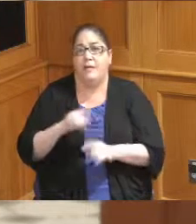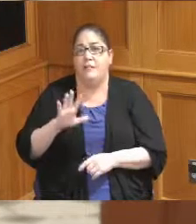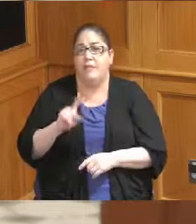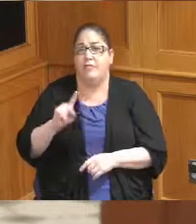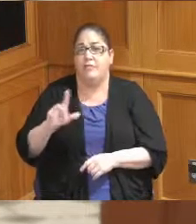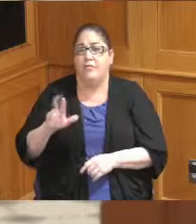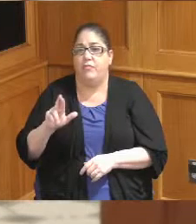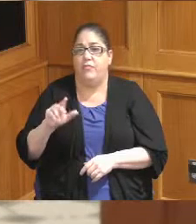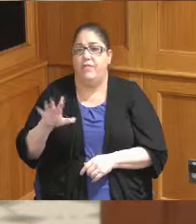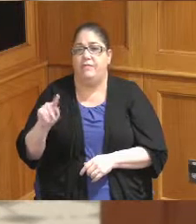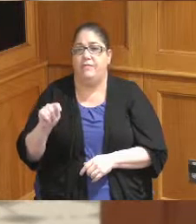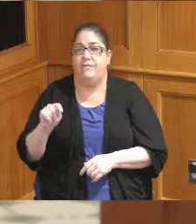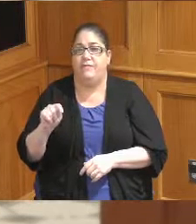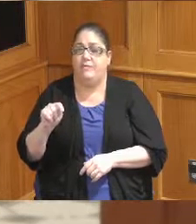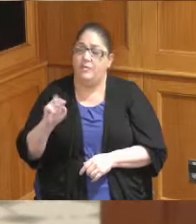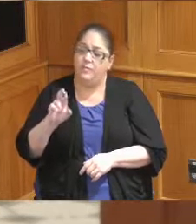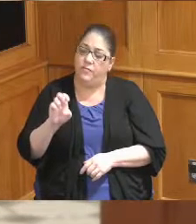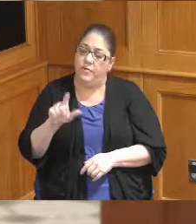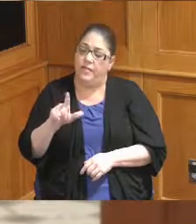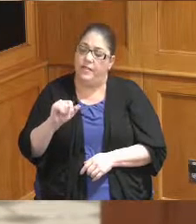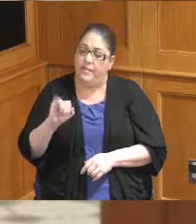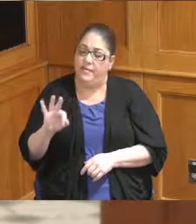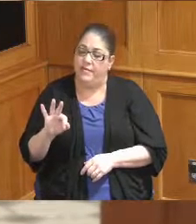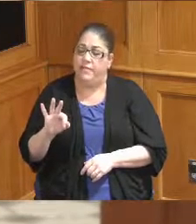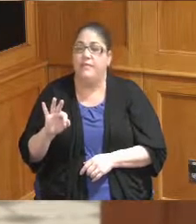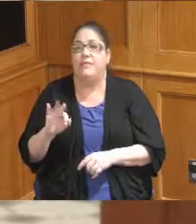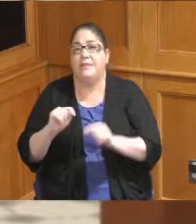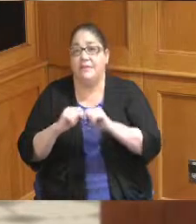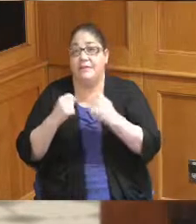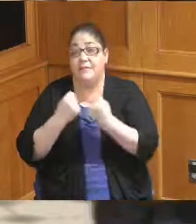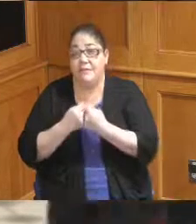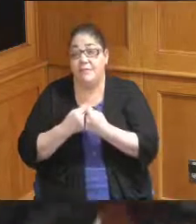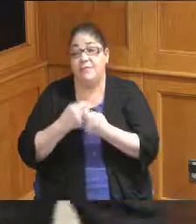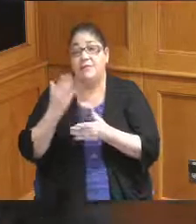of trying to figure out options that are available there were some issues with state law regarding